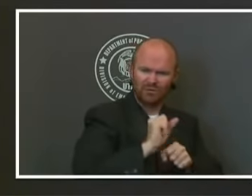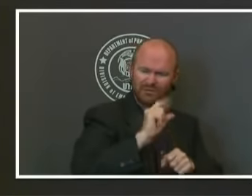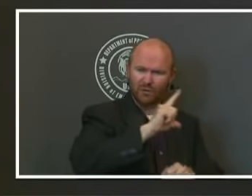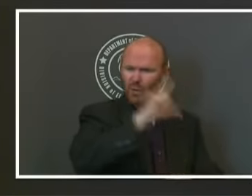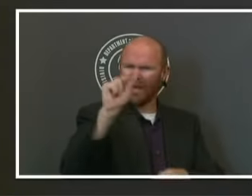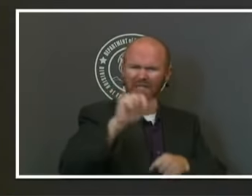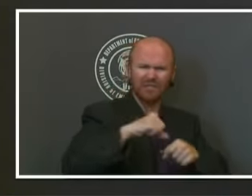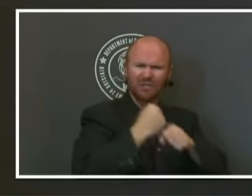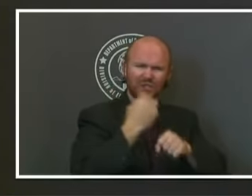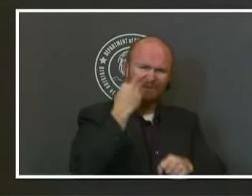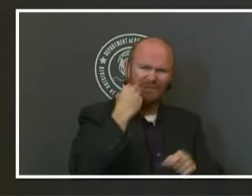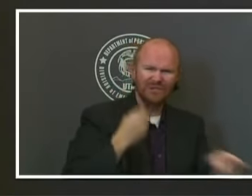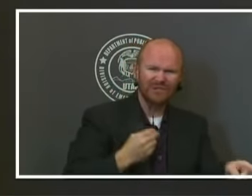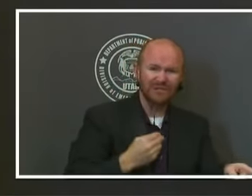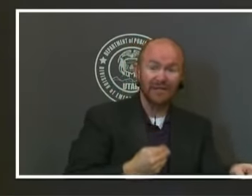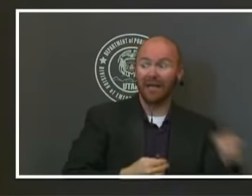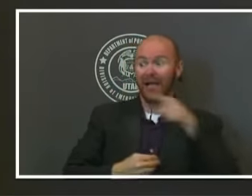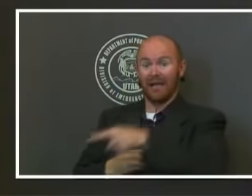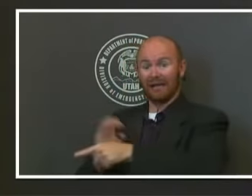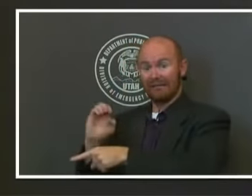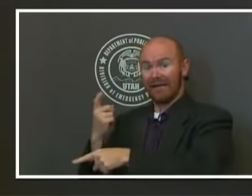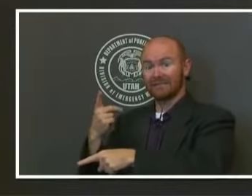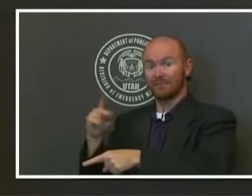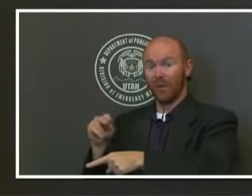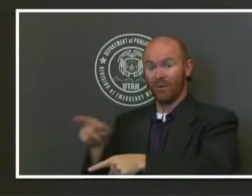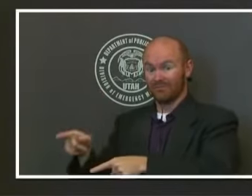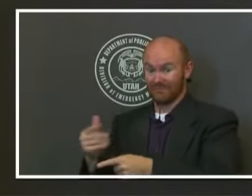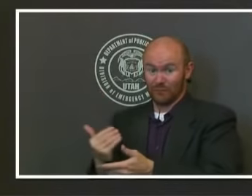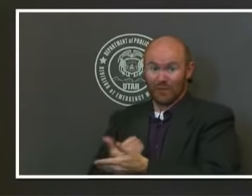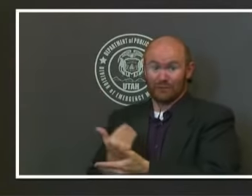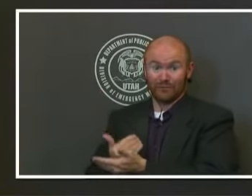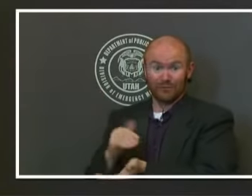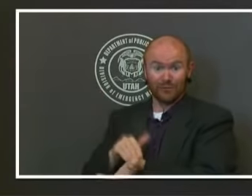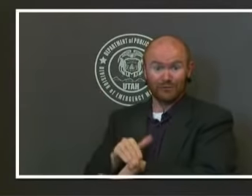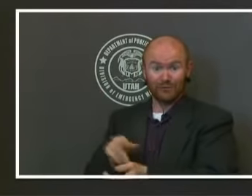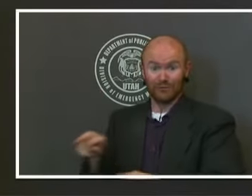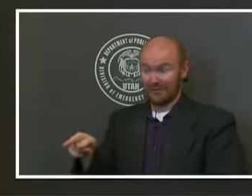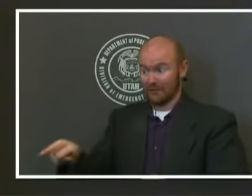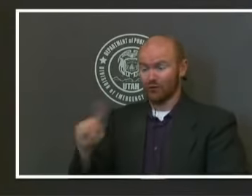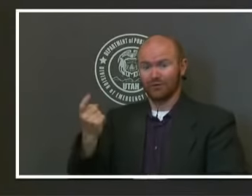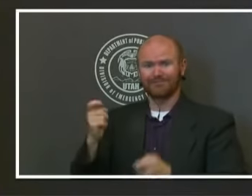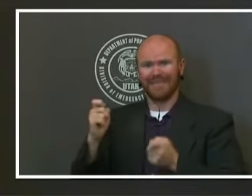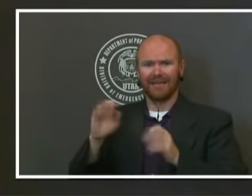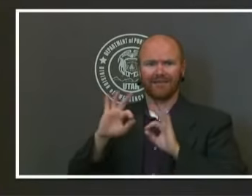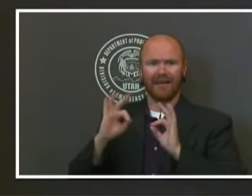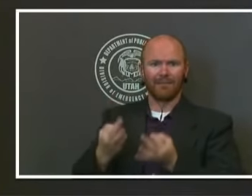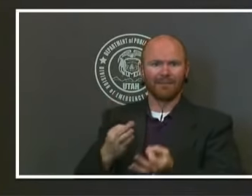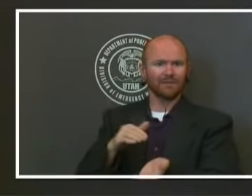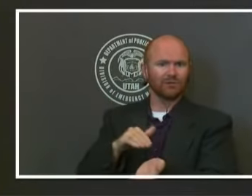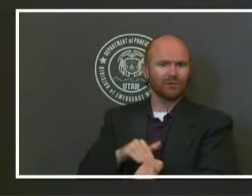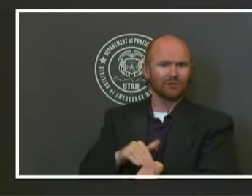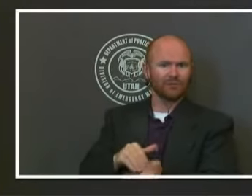taken care of for a a physician that doesn't have that specialty